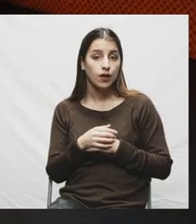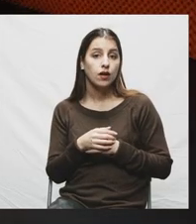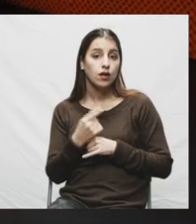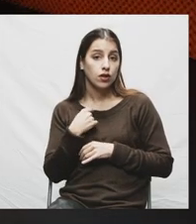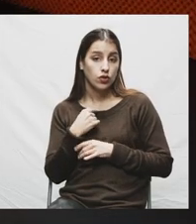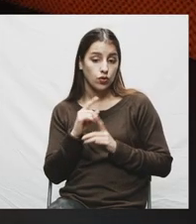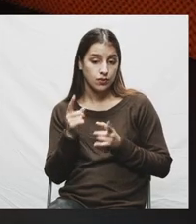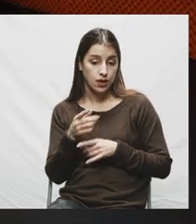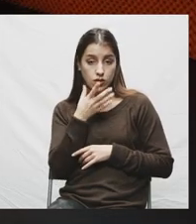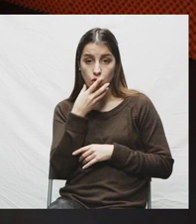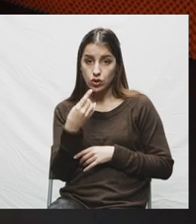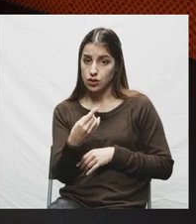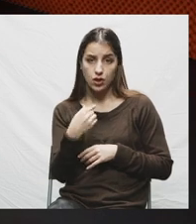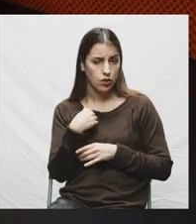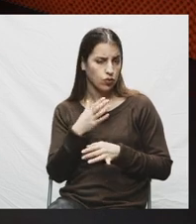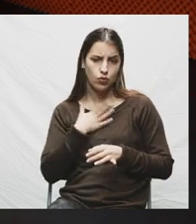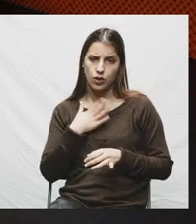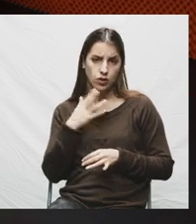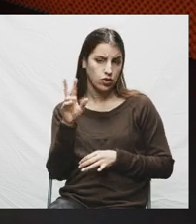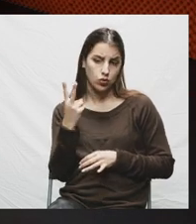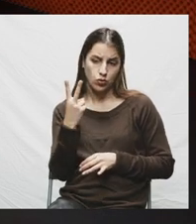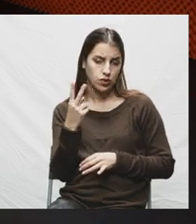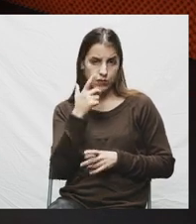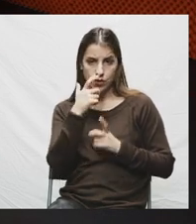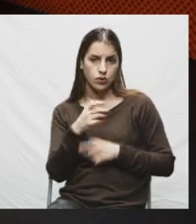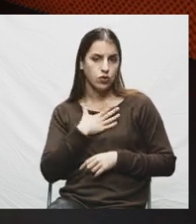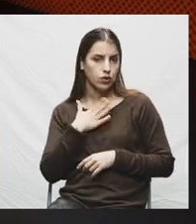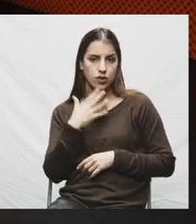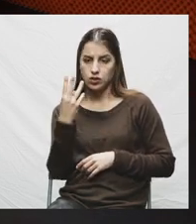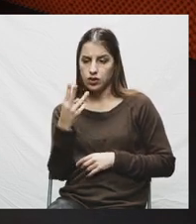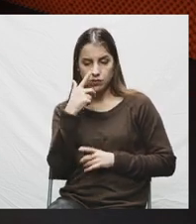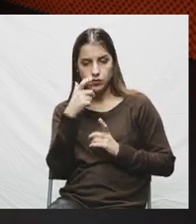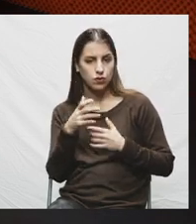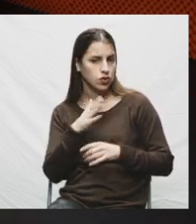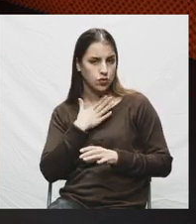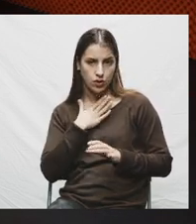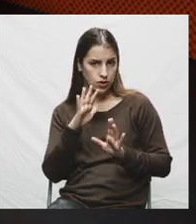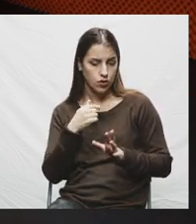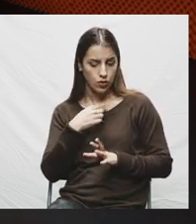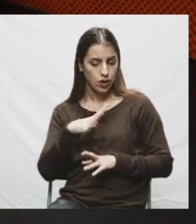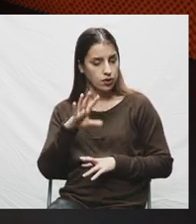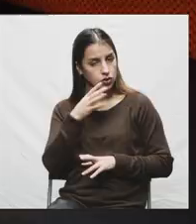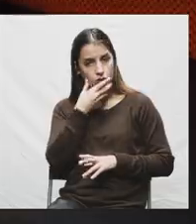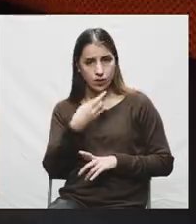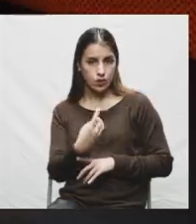I decided to do a solo, I didn’t want to do neither a duet nor a trio, I wanted to do a solo. — Yes. With me as a performer. — Yes.